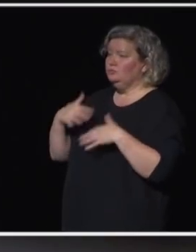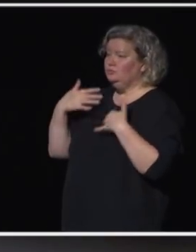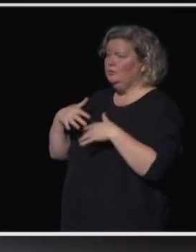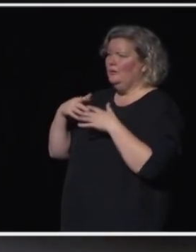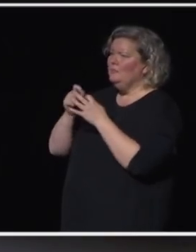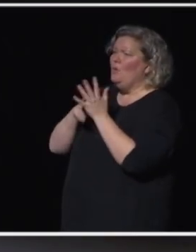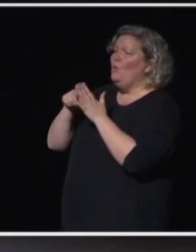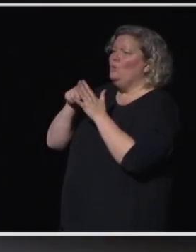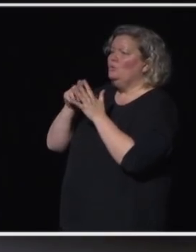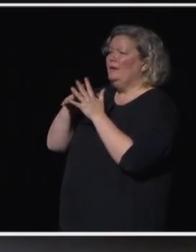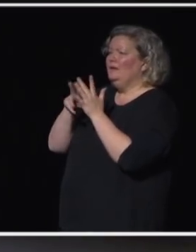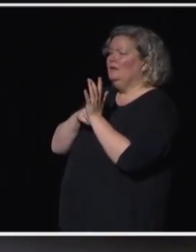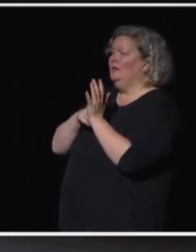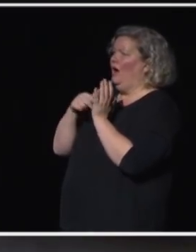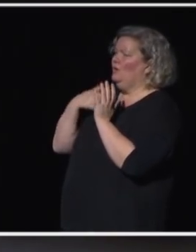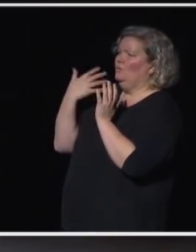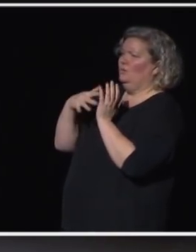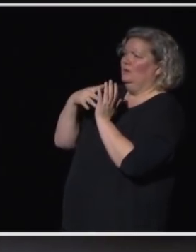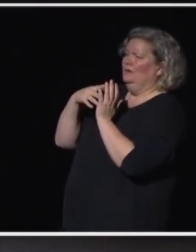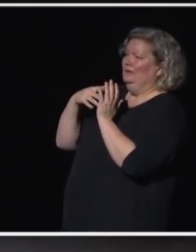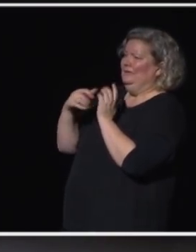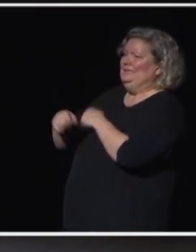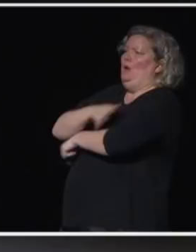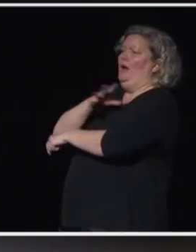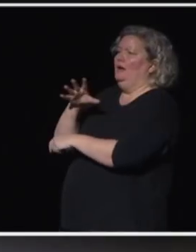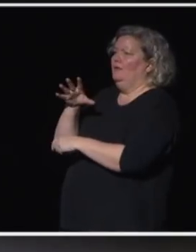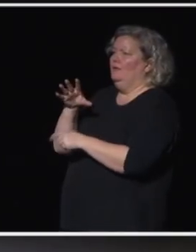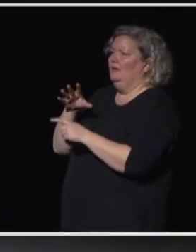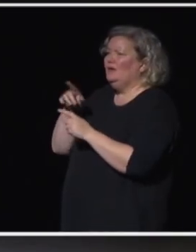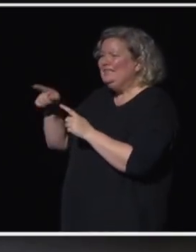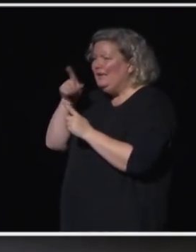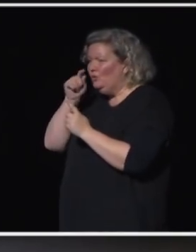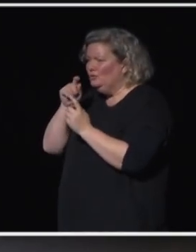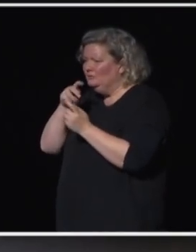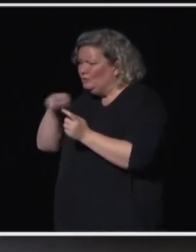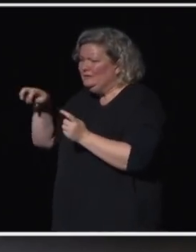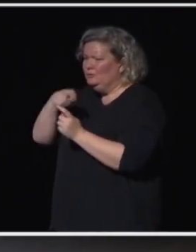And mostly by his ability to switch register, if I can just be technical for a moment.